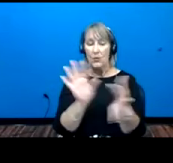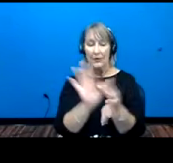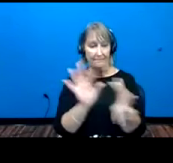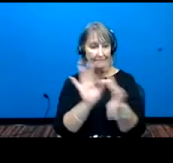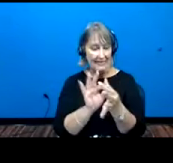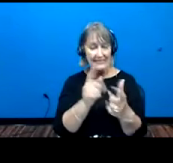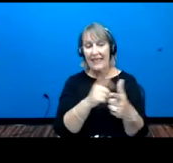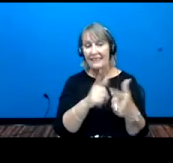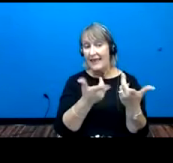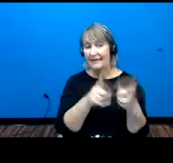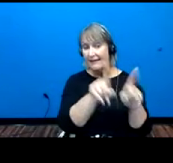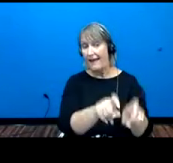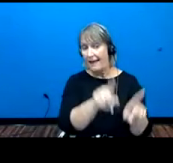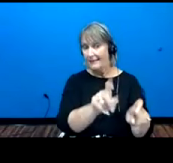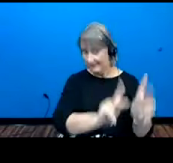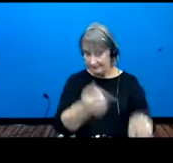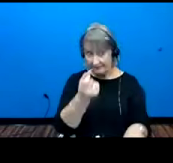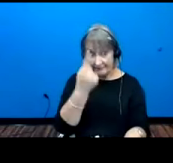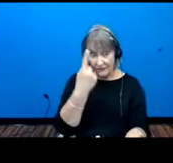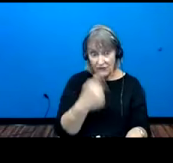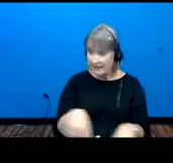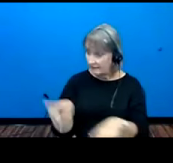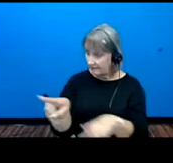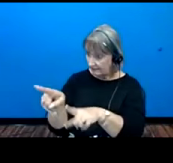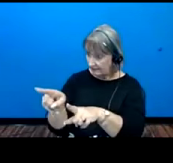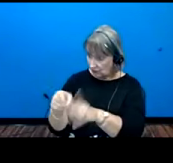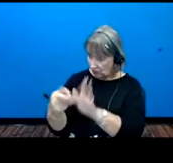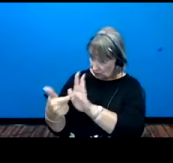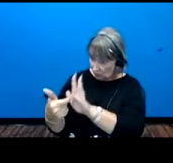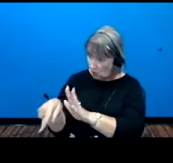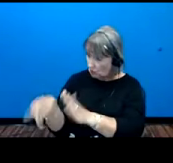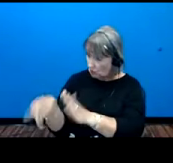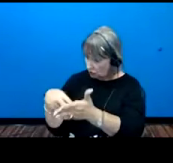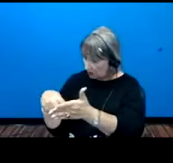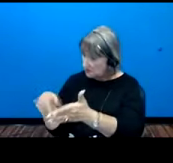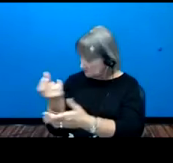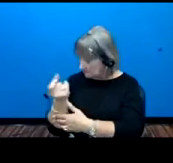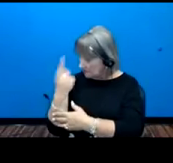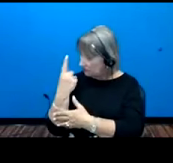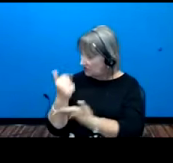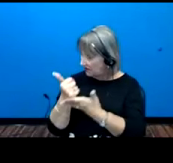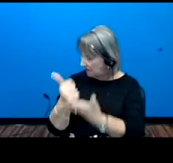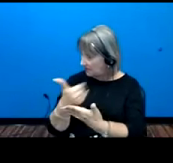And what we found is the majority of participants within those focus groups that participated in the message